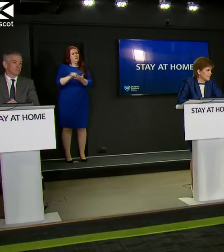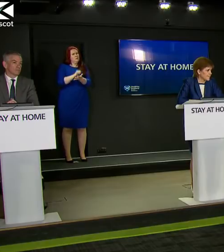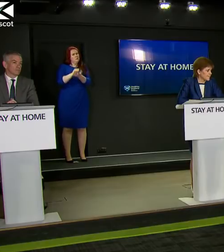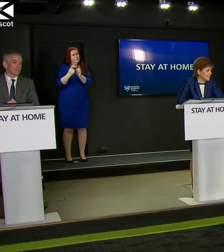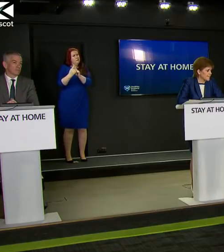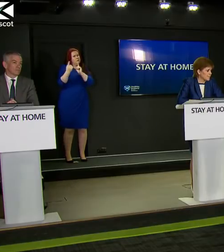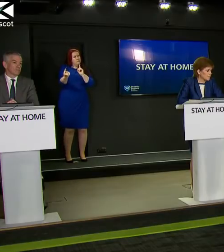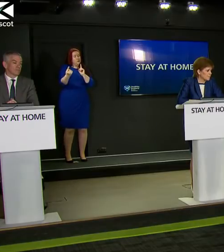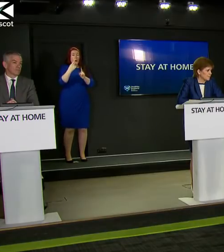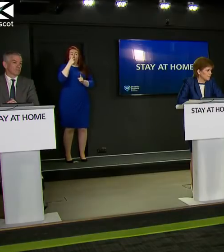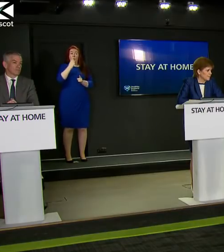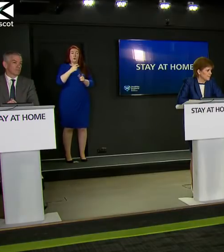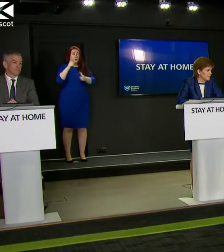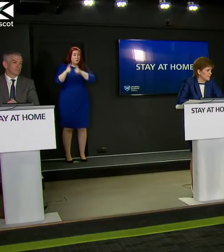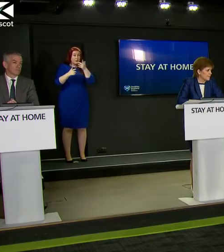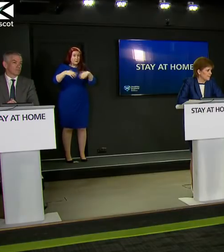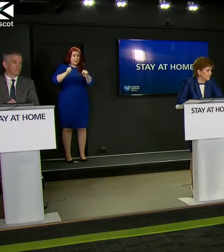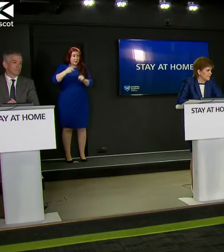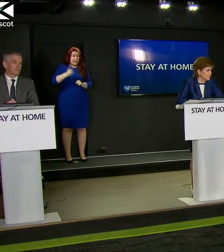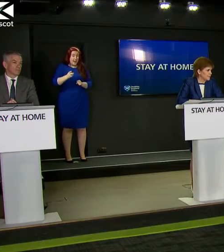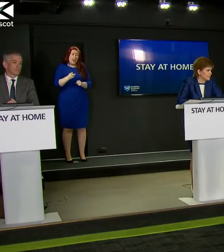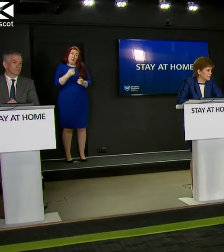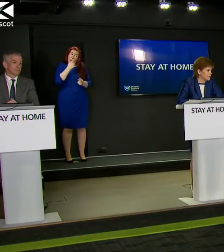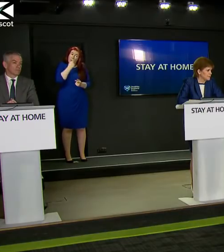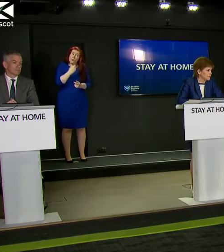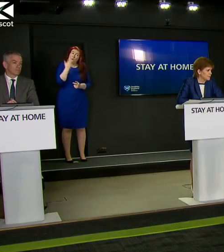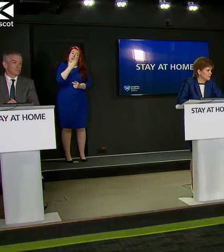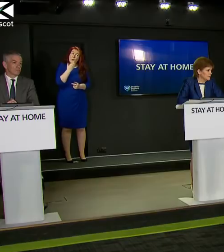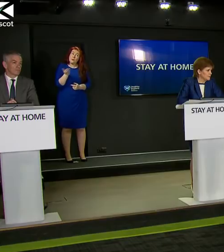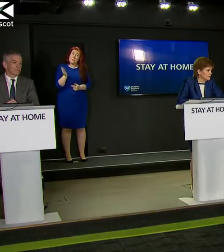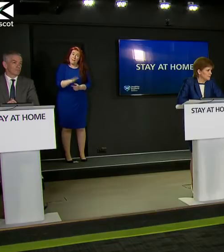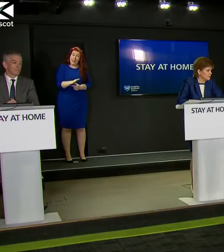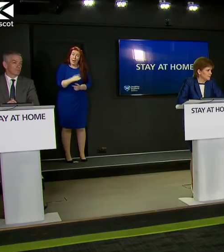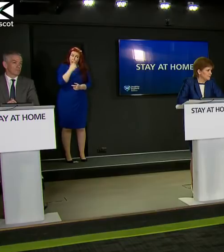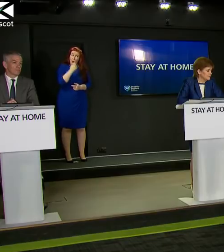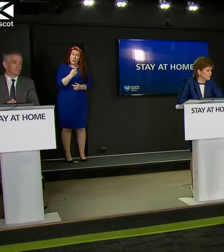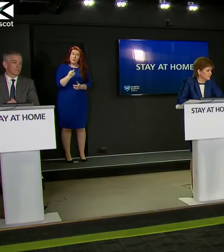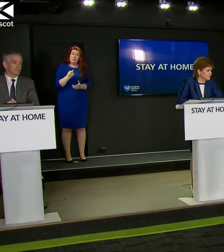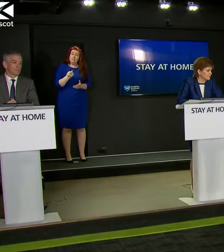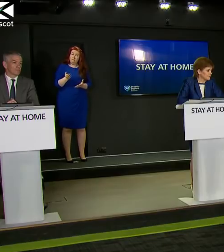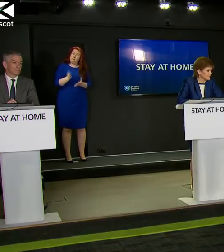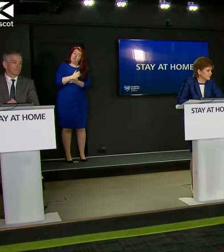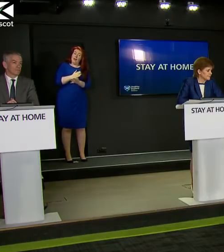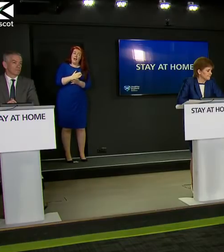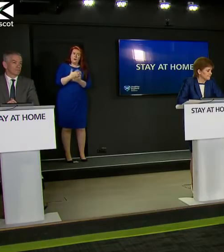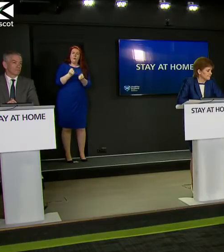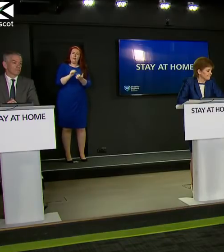industry, and you could even get the schools back to some extent, with proper social distancing.